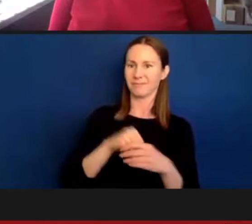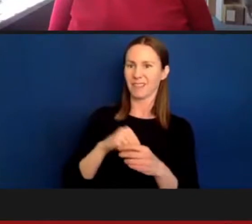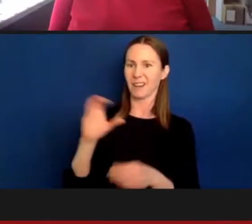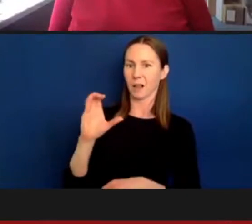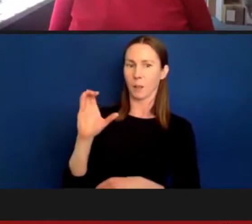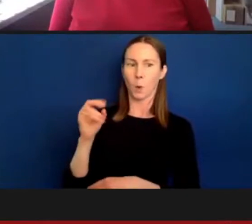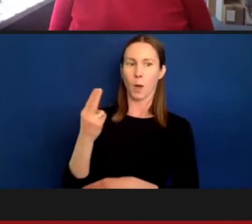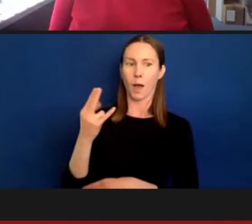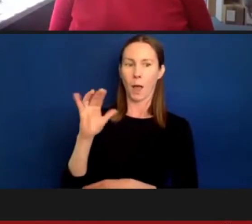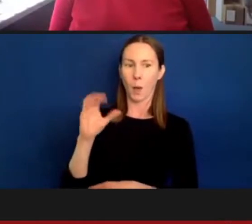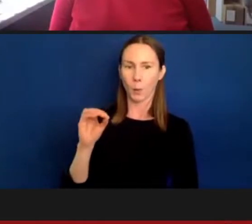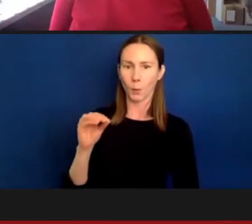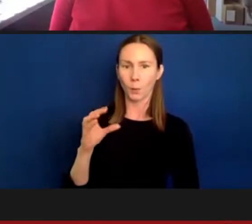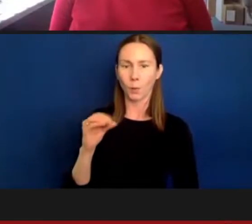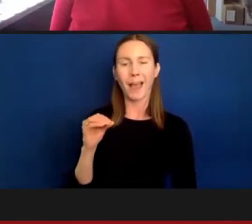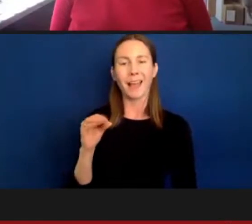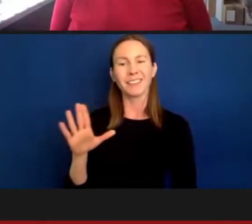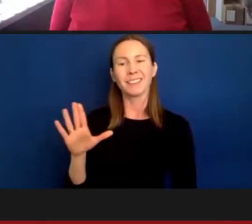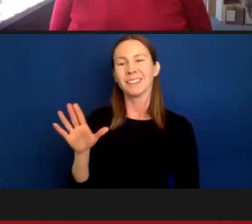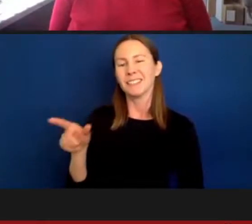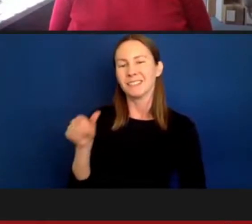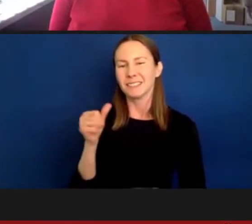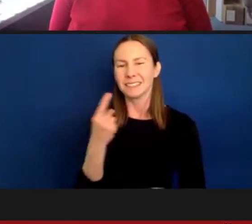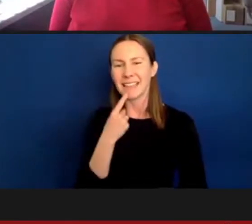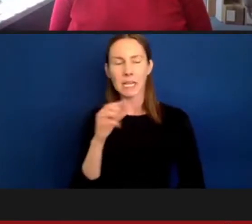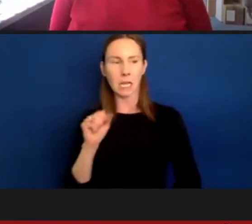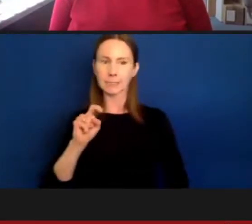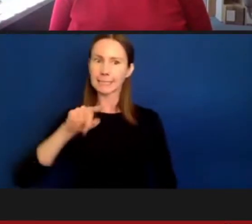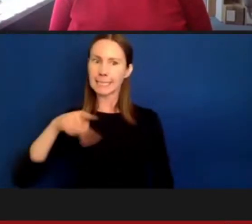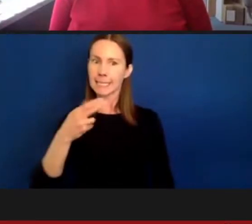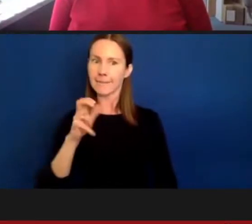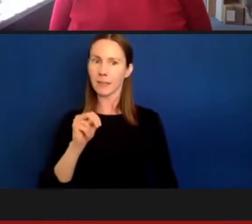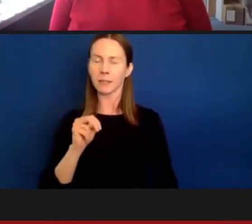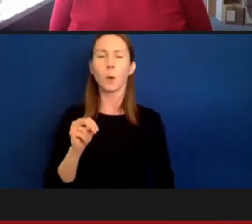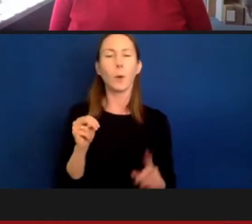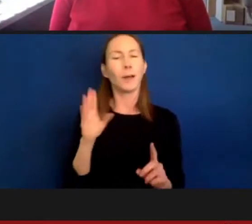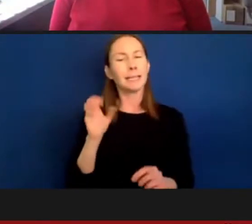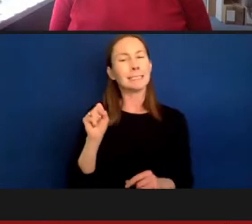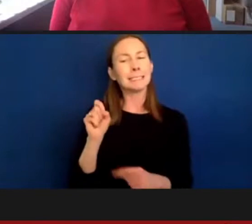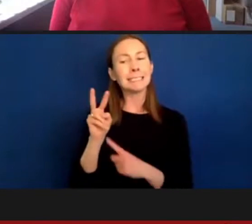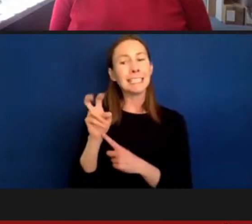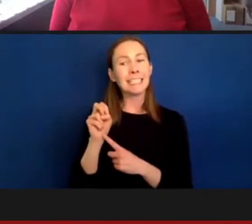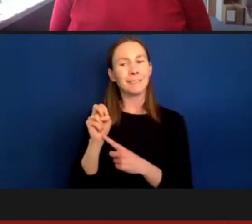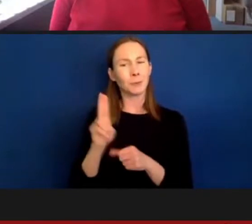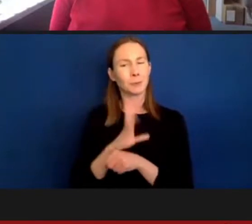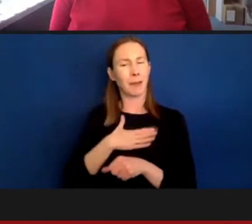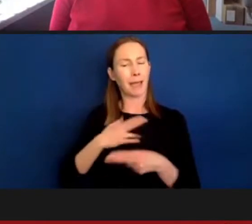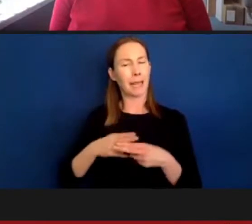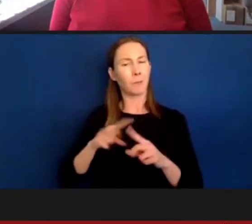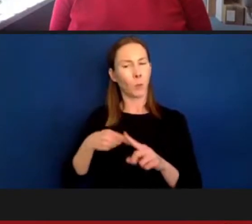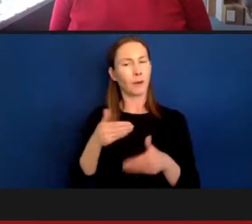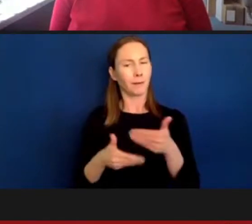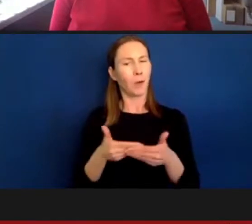And she said “Stephen”—“Steve” was for when things were going well—“Stephen” when there was maybe a little bit of an issue.